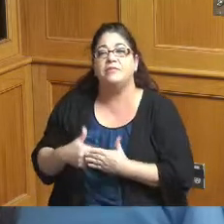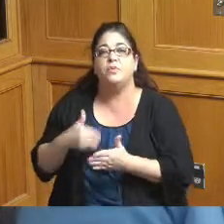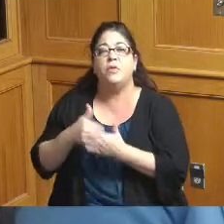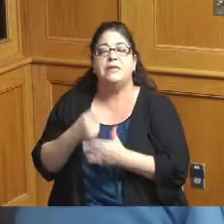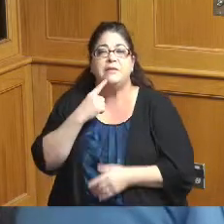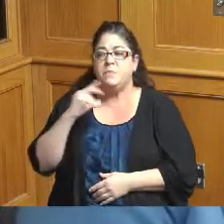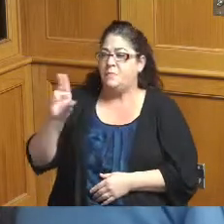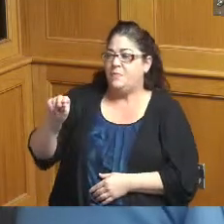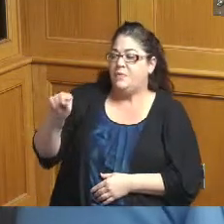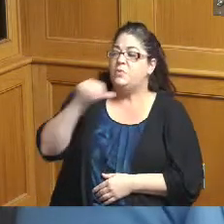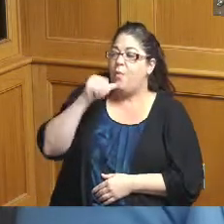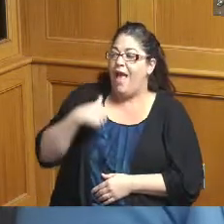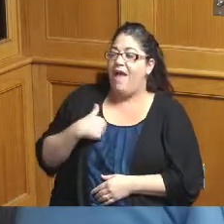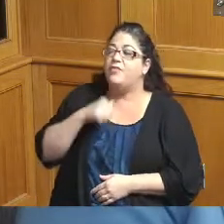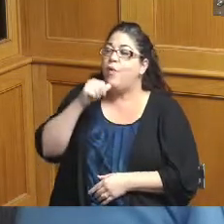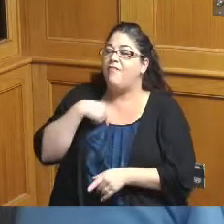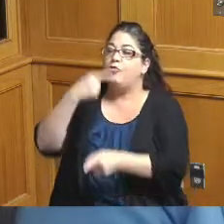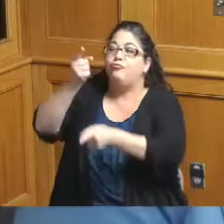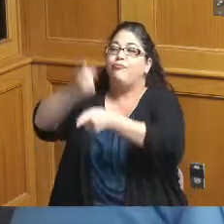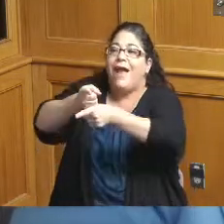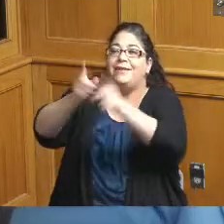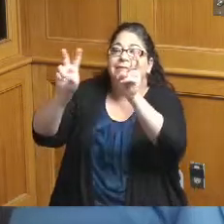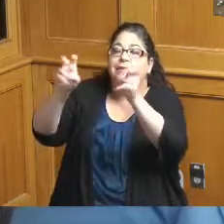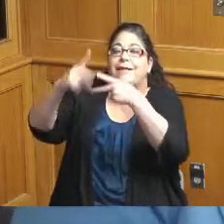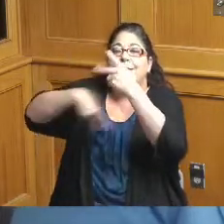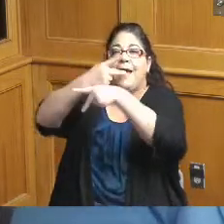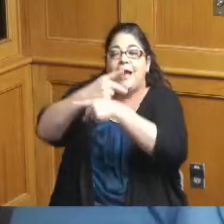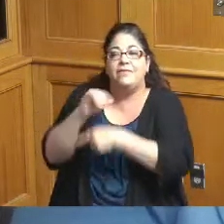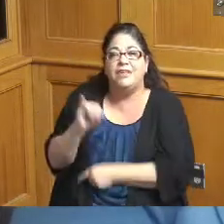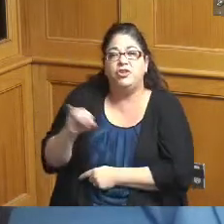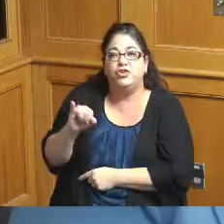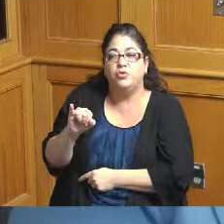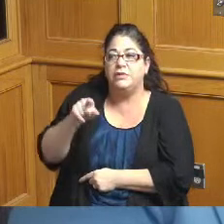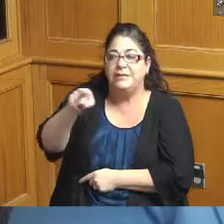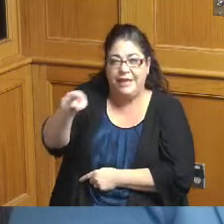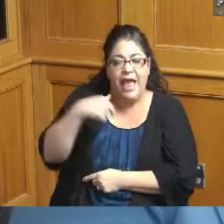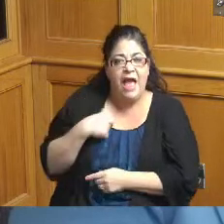because he didn't have the right Insurance because he's a small business and it's very expensive to